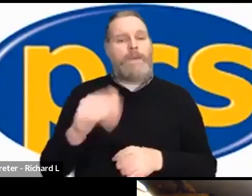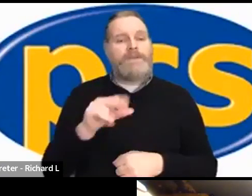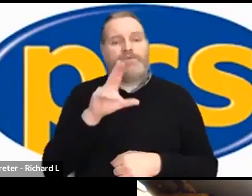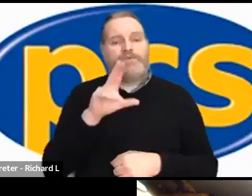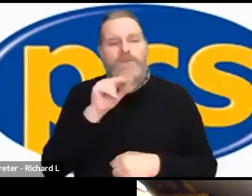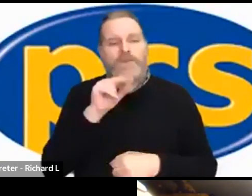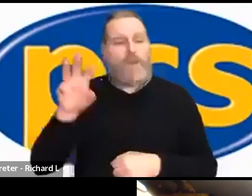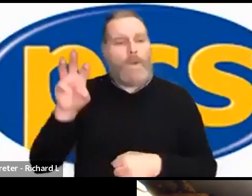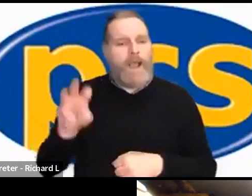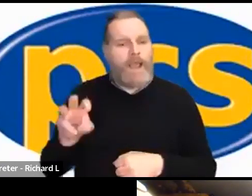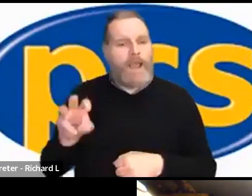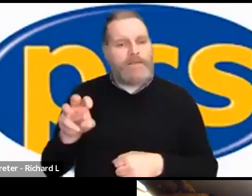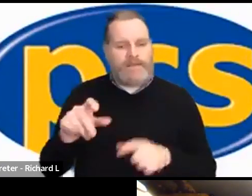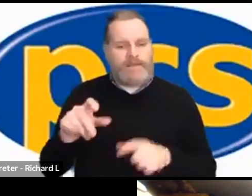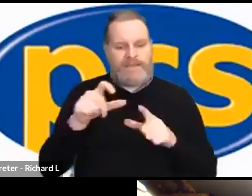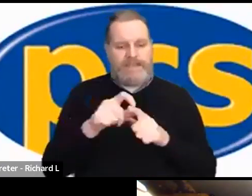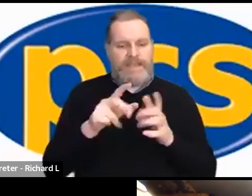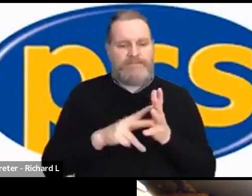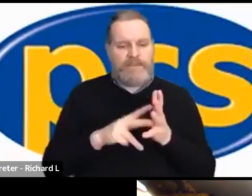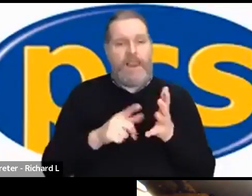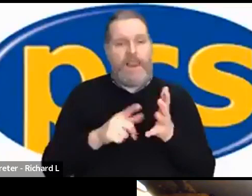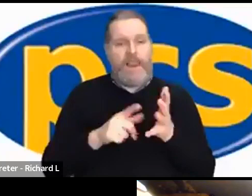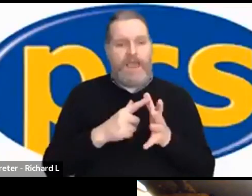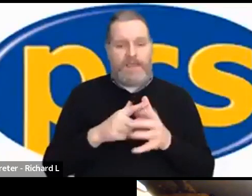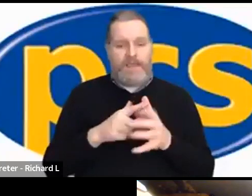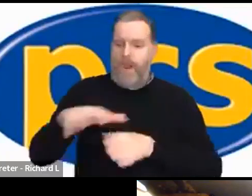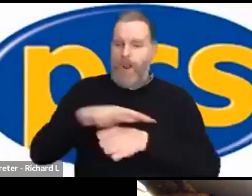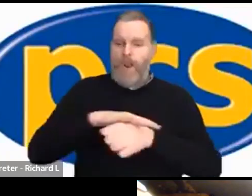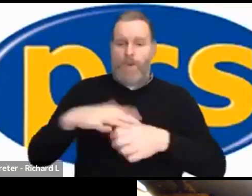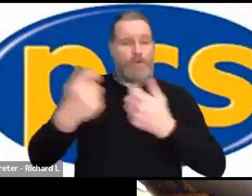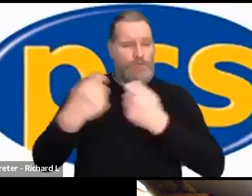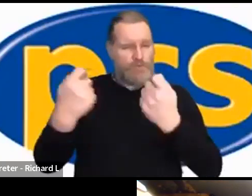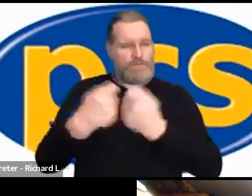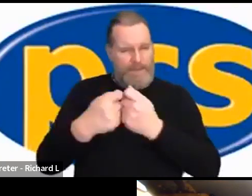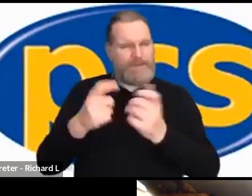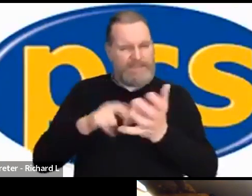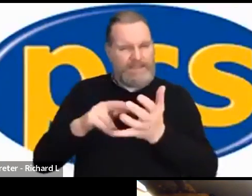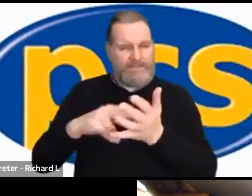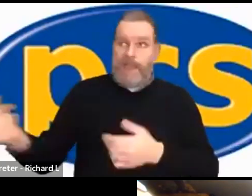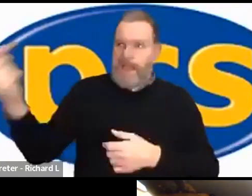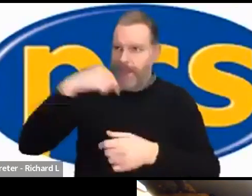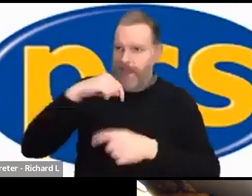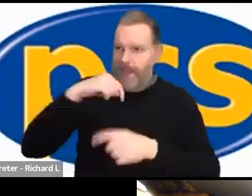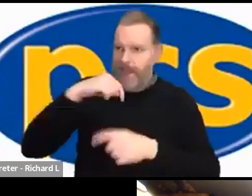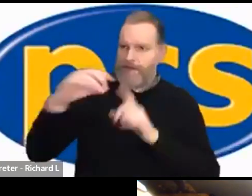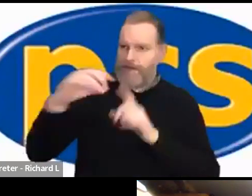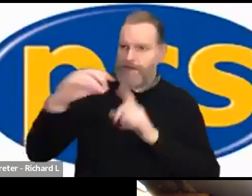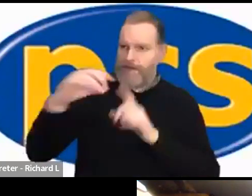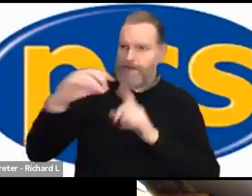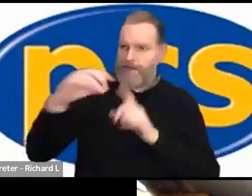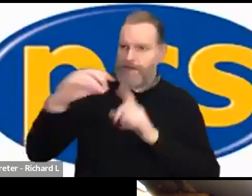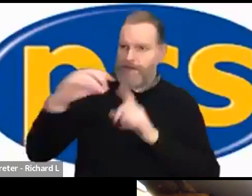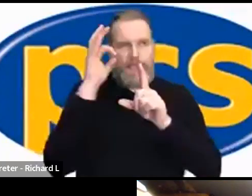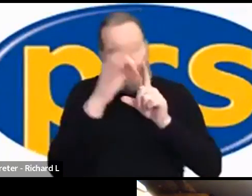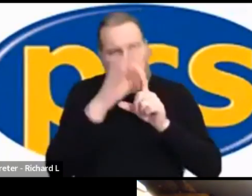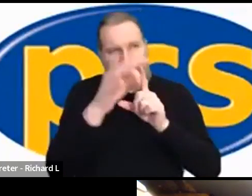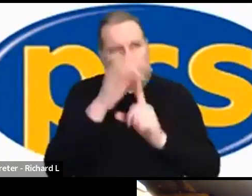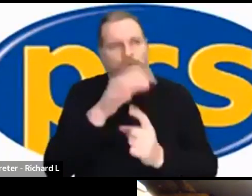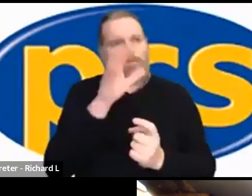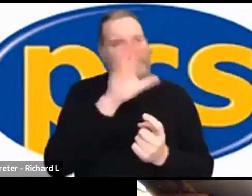I was on from was a DVD. m was the Dvla in m was the Dvla in Swansea, and the media came down to interview people on the people on the pick line people on the pick line. did an interview with me. They